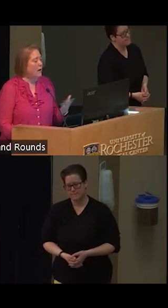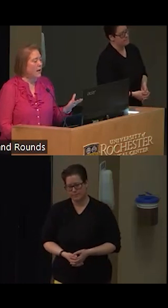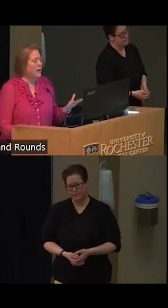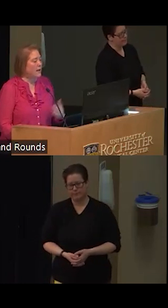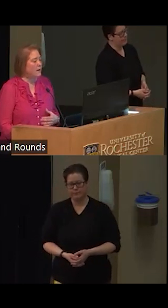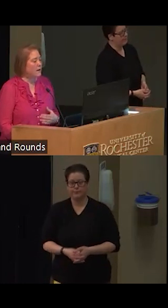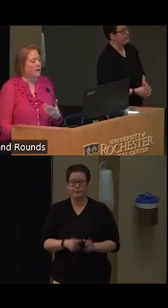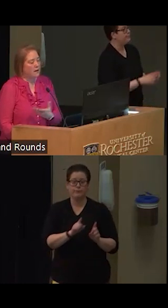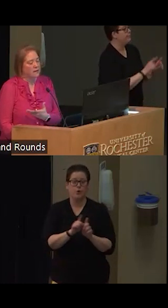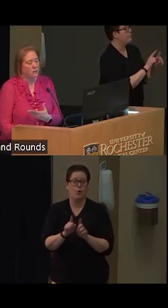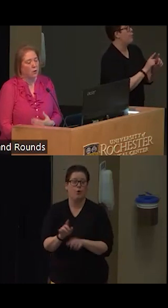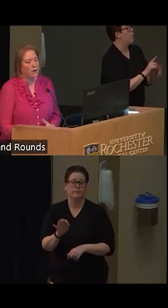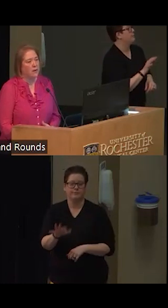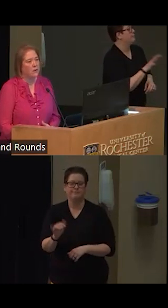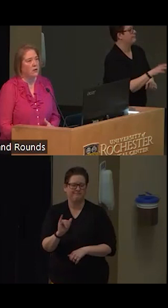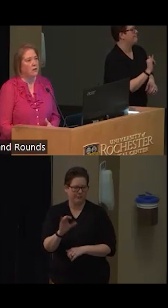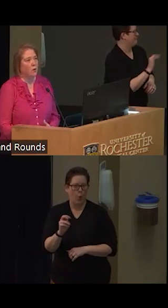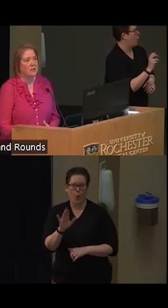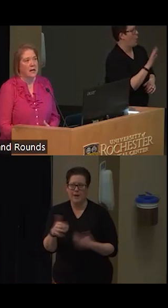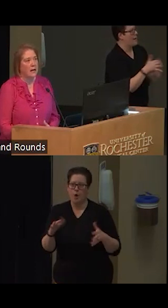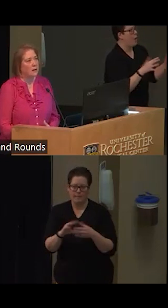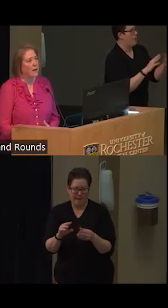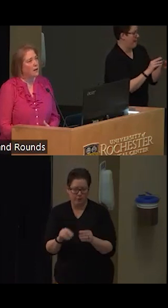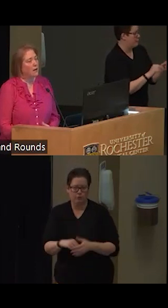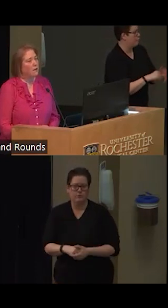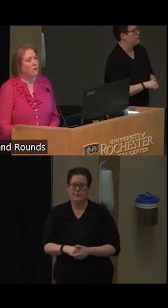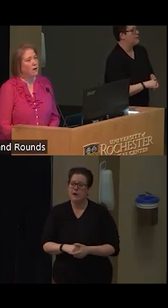um I want to highlight as Courtney mentioned there is not a lot of